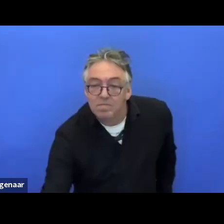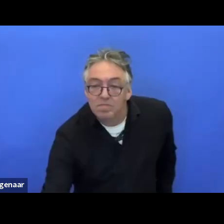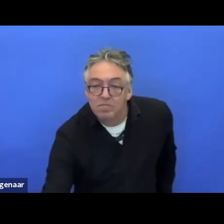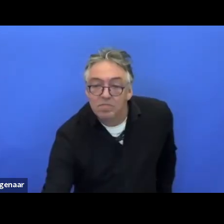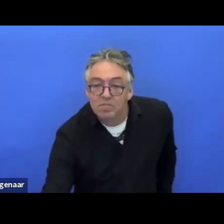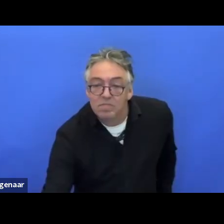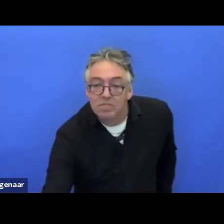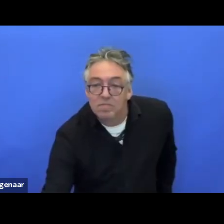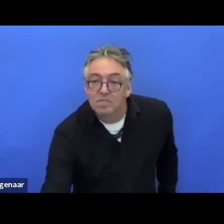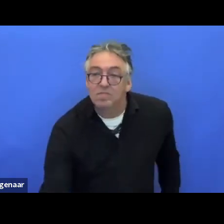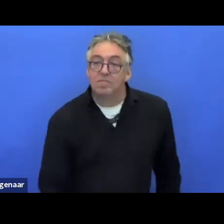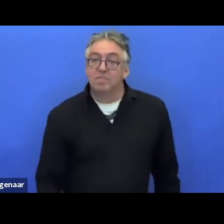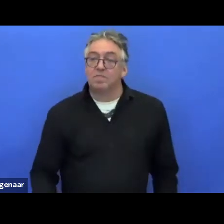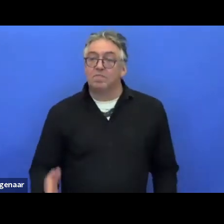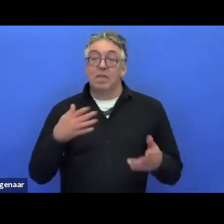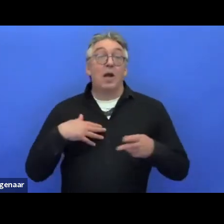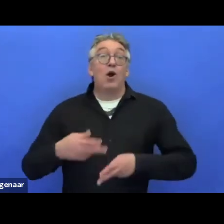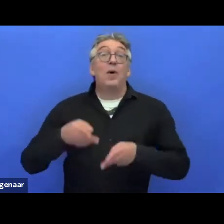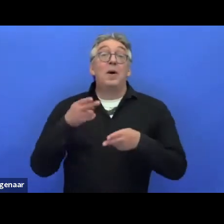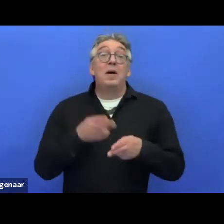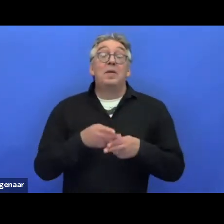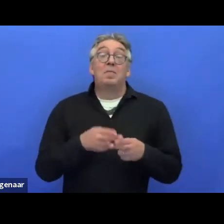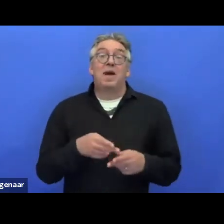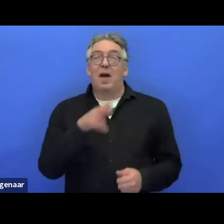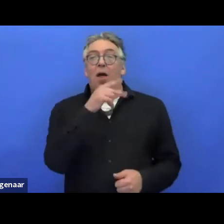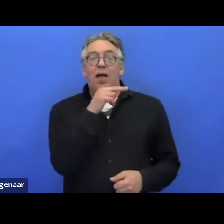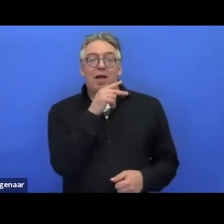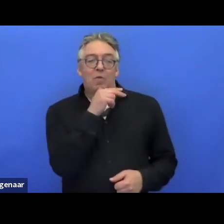I'm Catherine Naughton and I'm the EDF's Director.